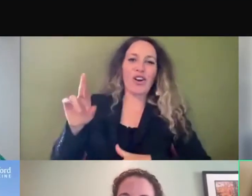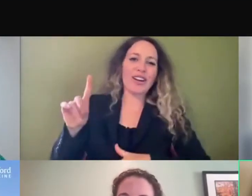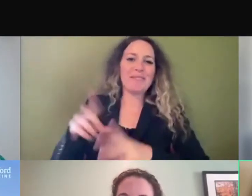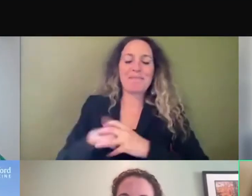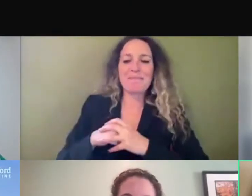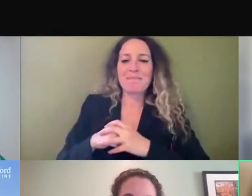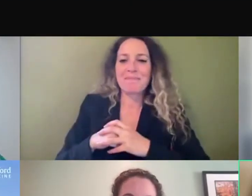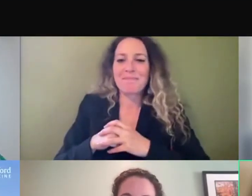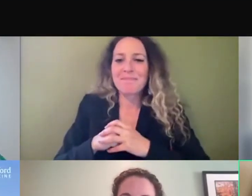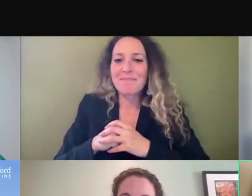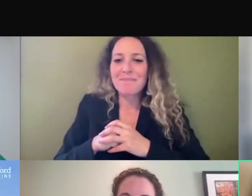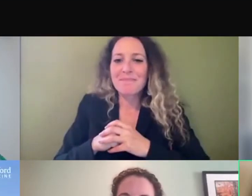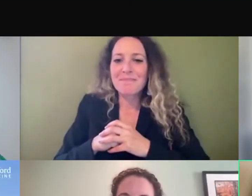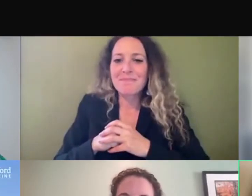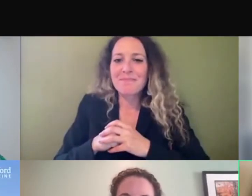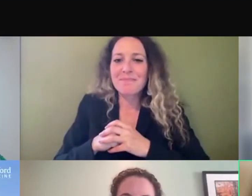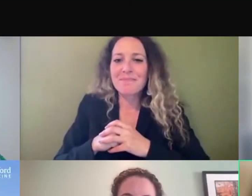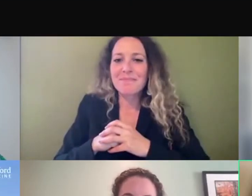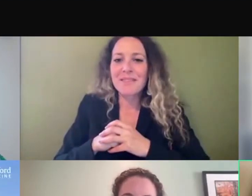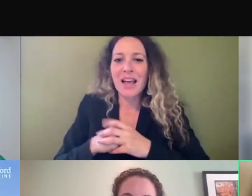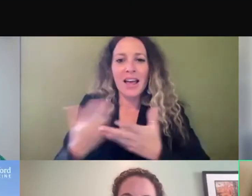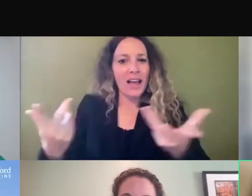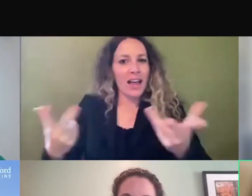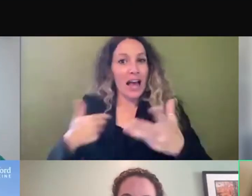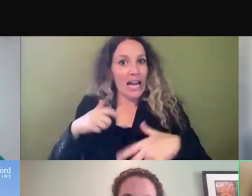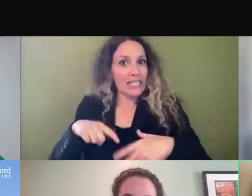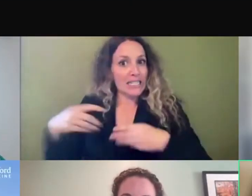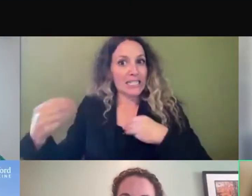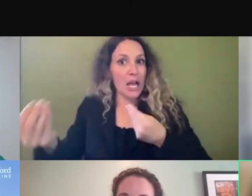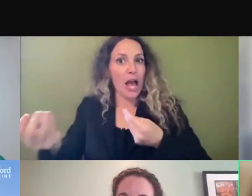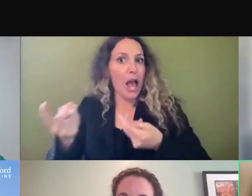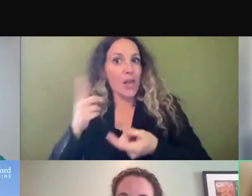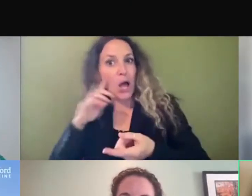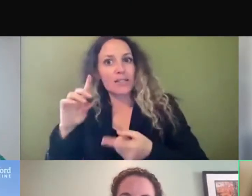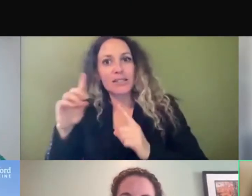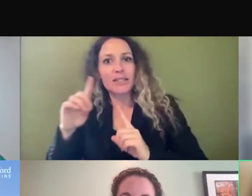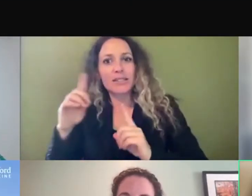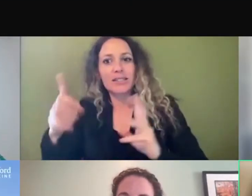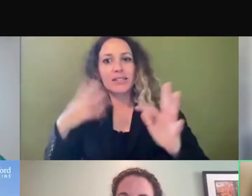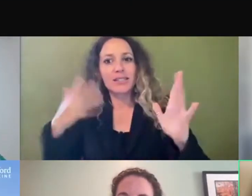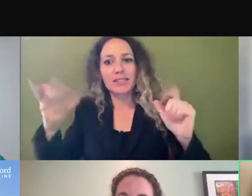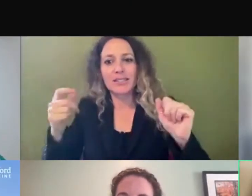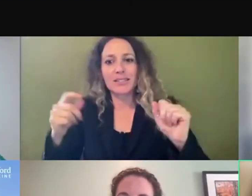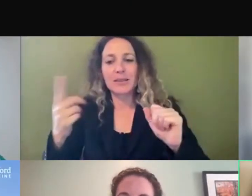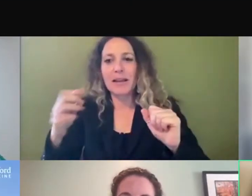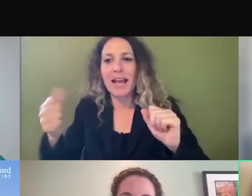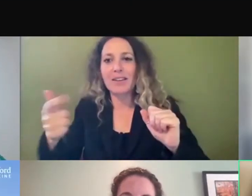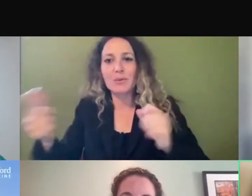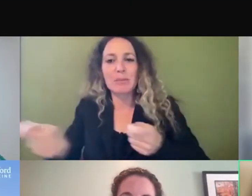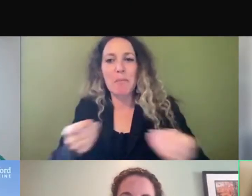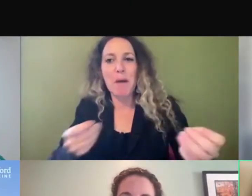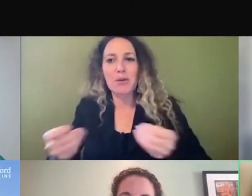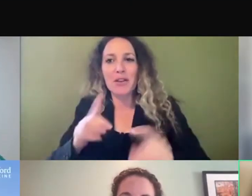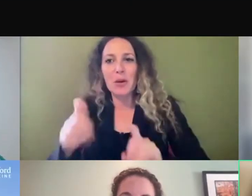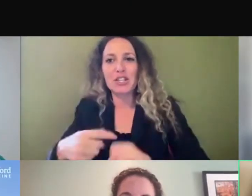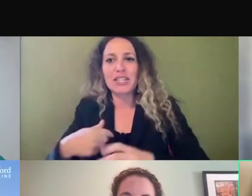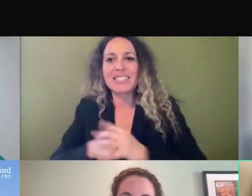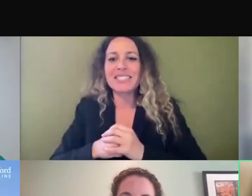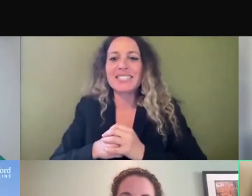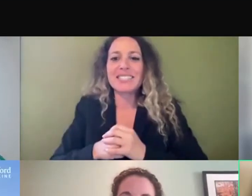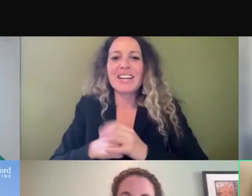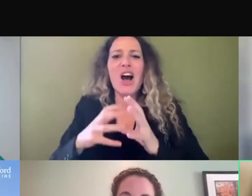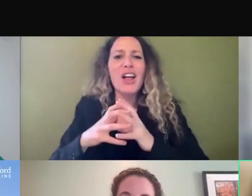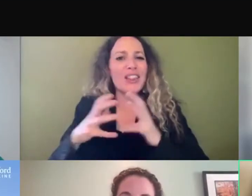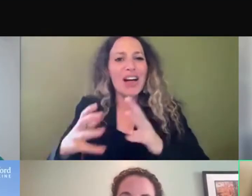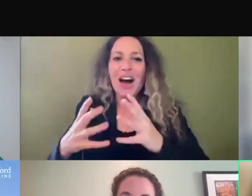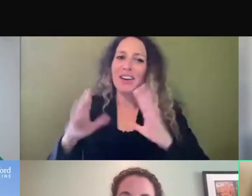to be moderating the questions, but I suppose not. There's a lot of great comments about how awesome